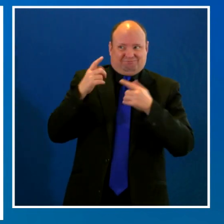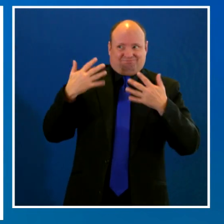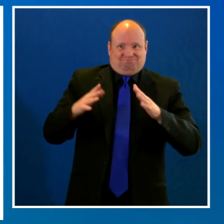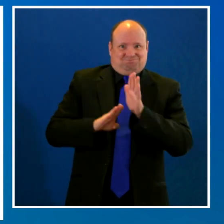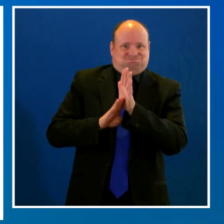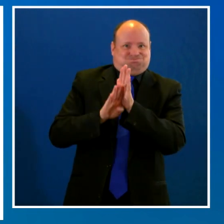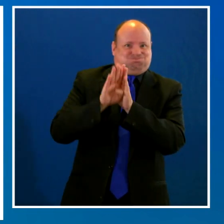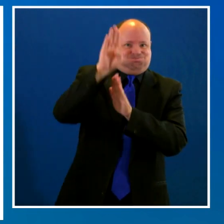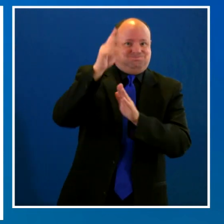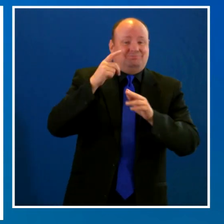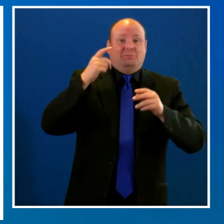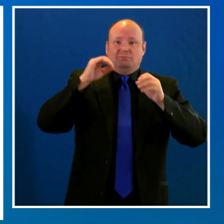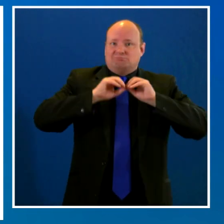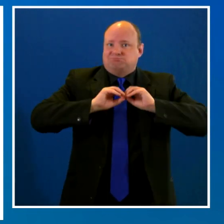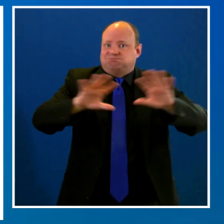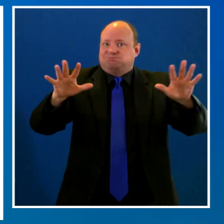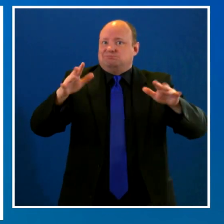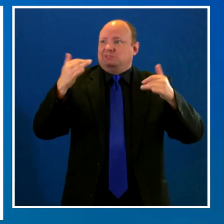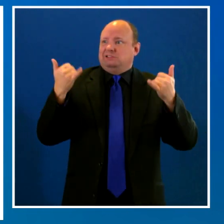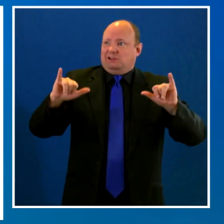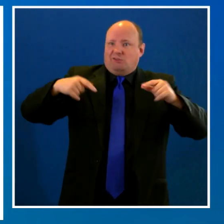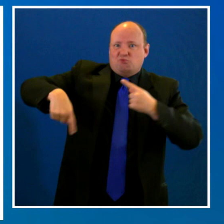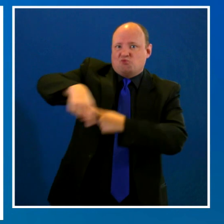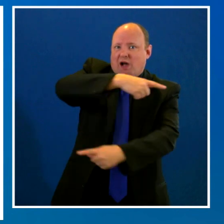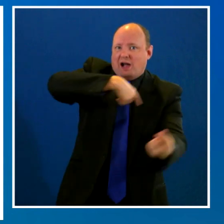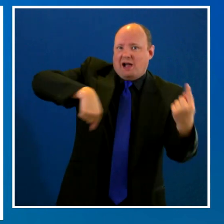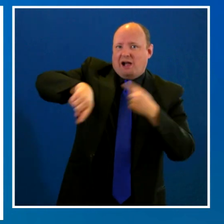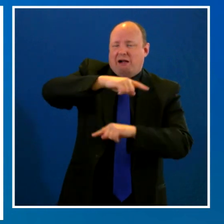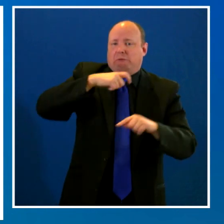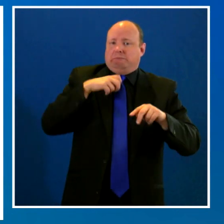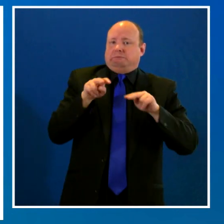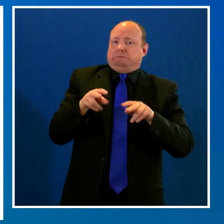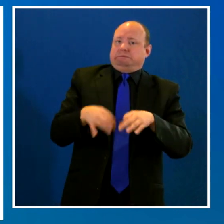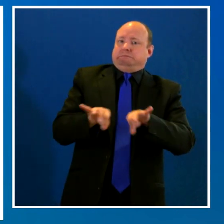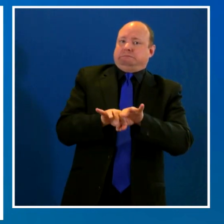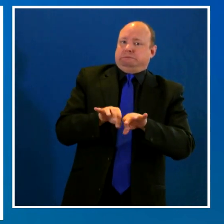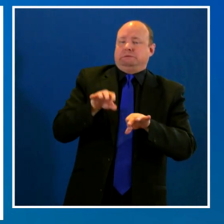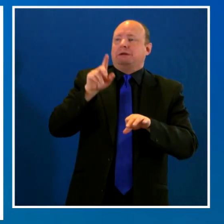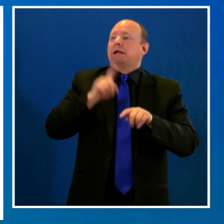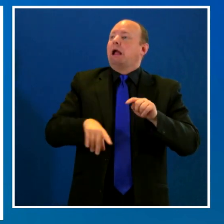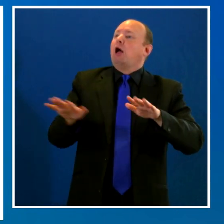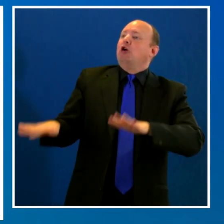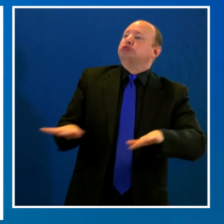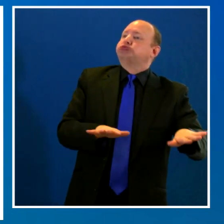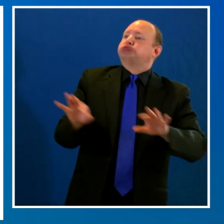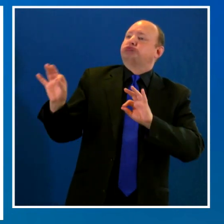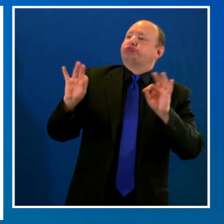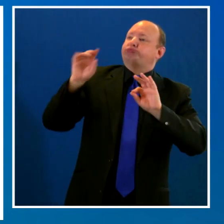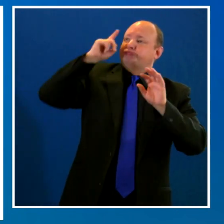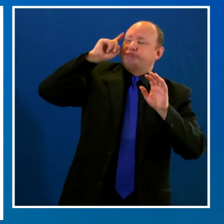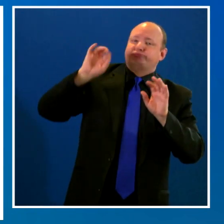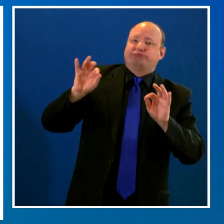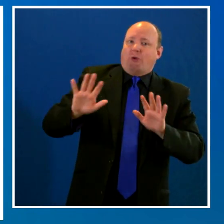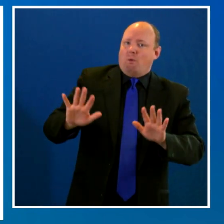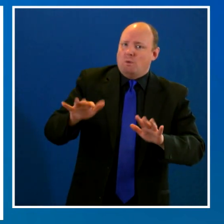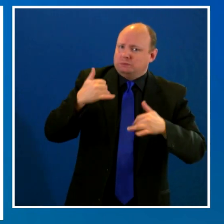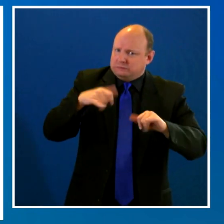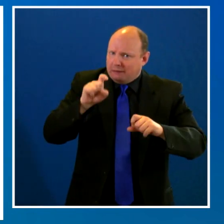us makes it vital that we not let our guard down when it comes to protecting against the spread of COVID-19.